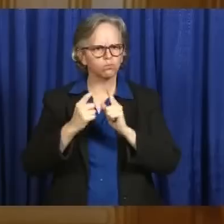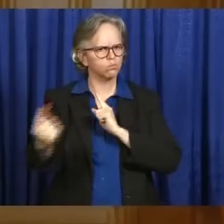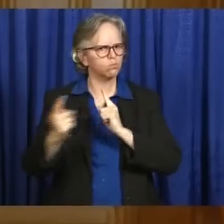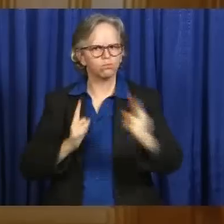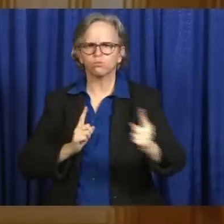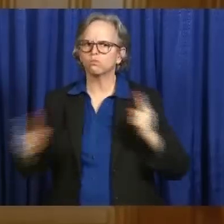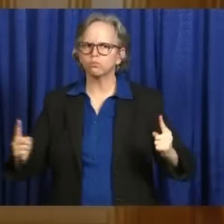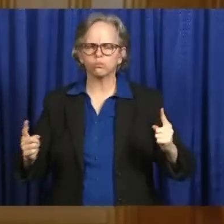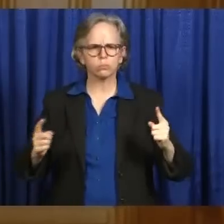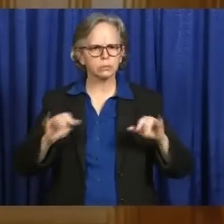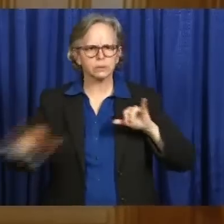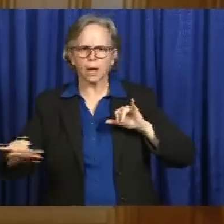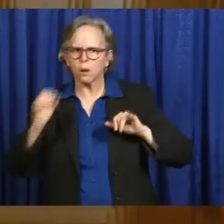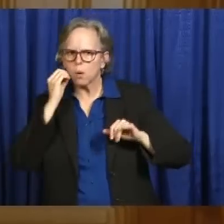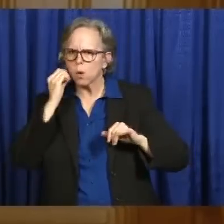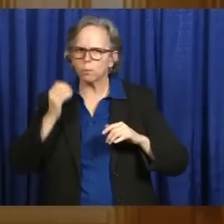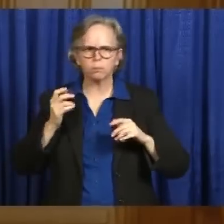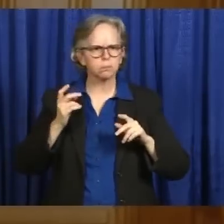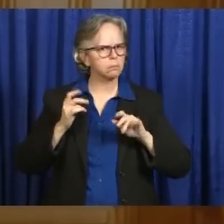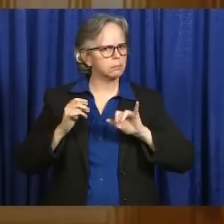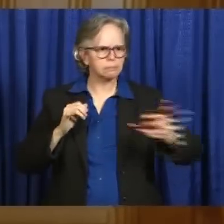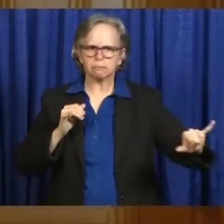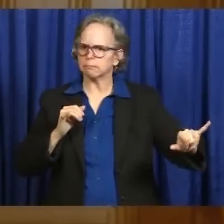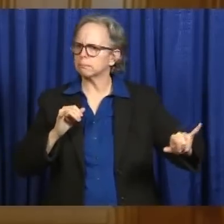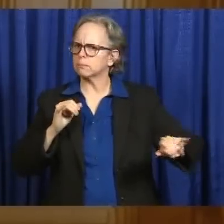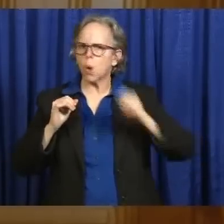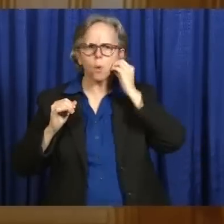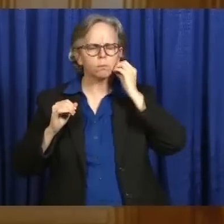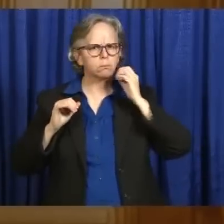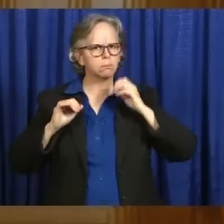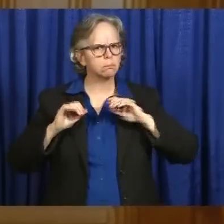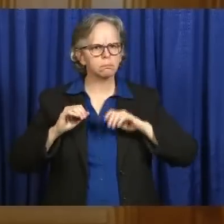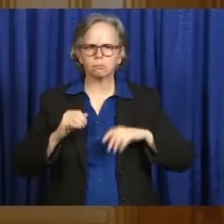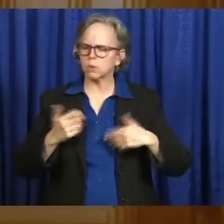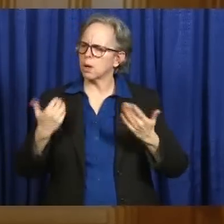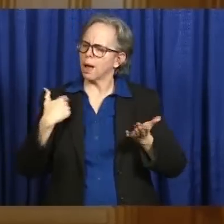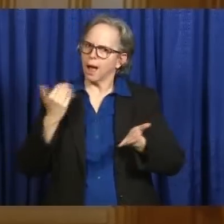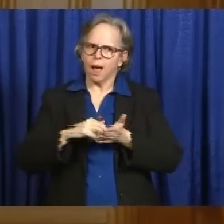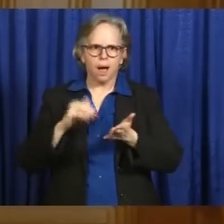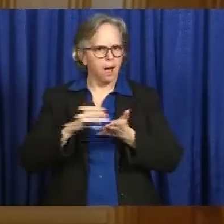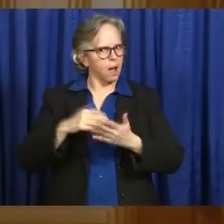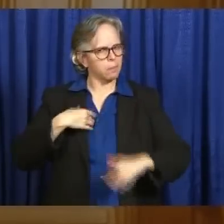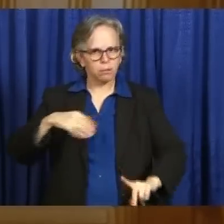THIS IS PARTICULARLY IMPORTANT AS WE CONTINUE TO TRY TO AGAIN